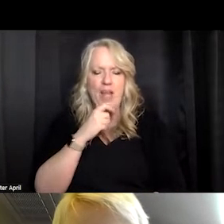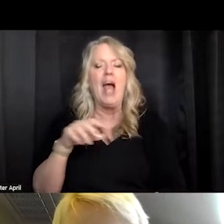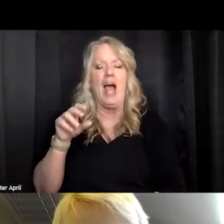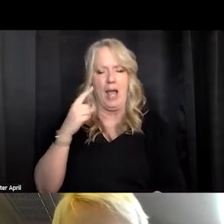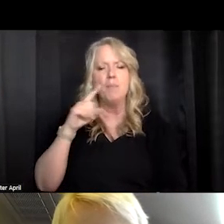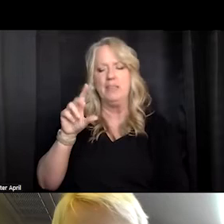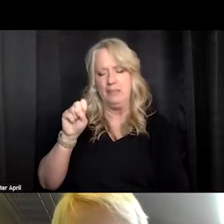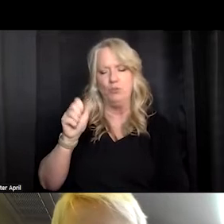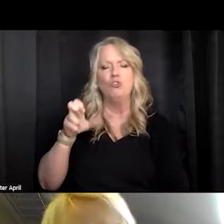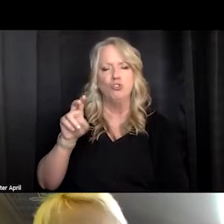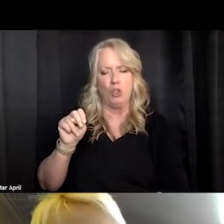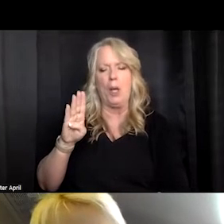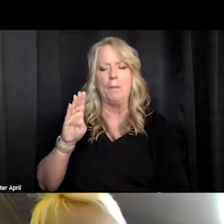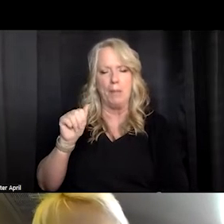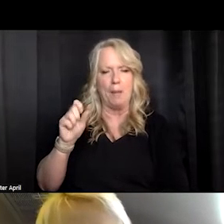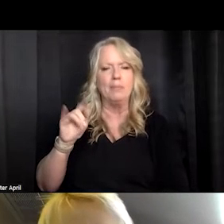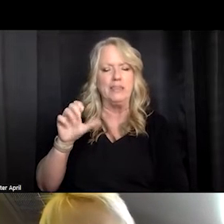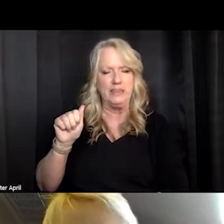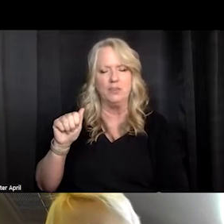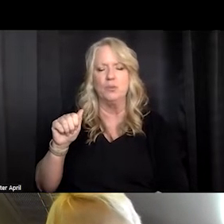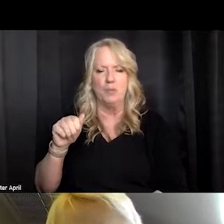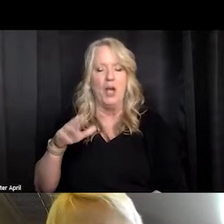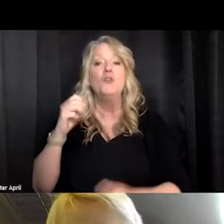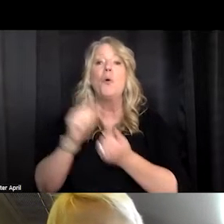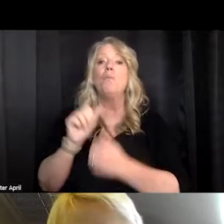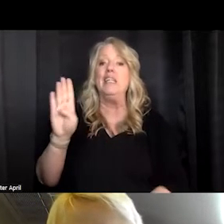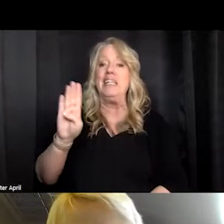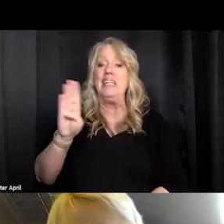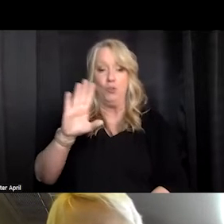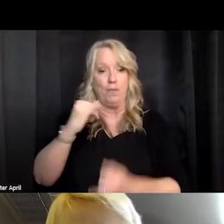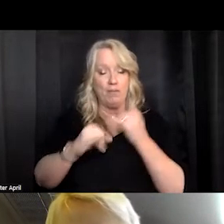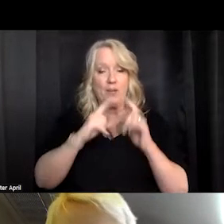. I AM NOT GOING TO CHOOSE CLIFFORD BEERS AS THE ANSWER